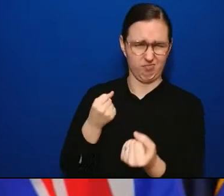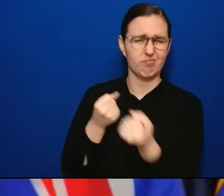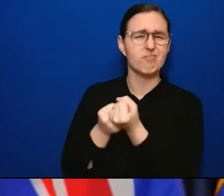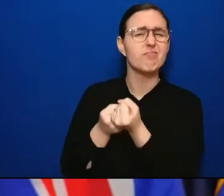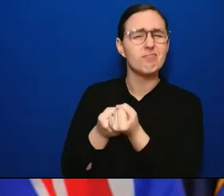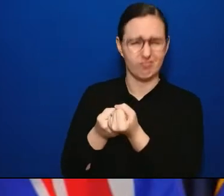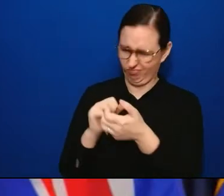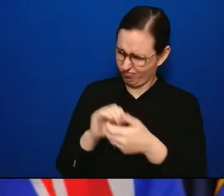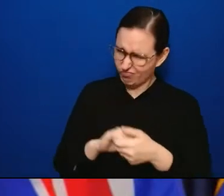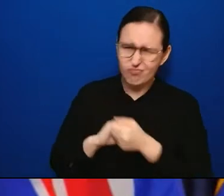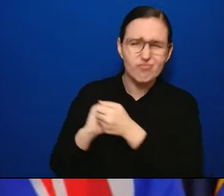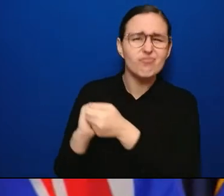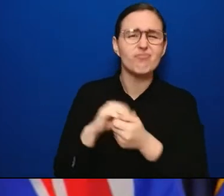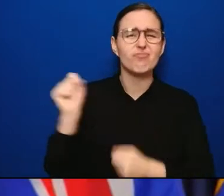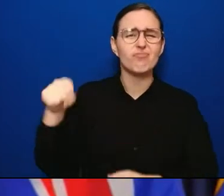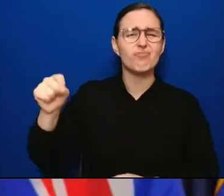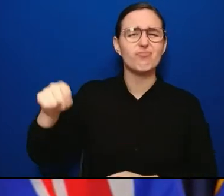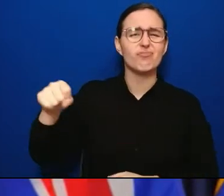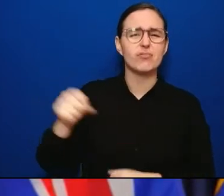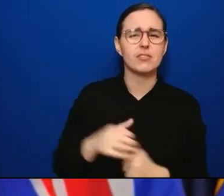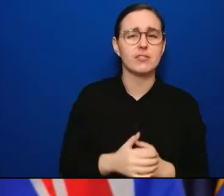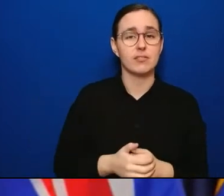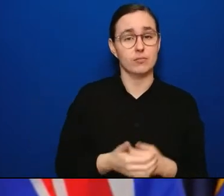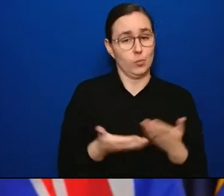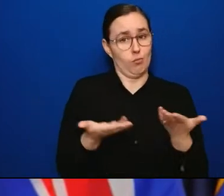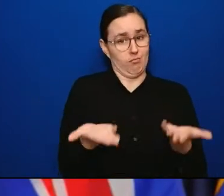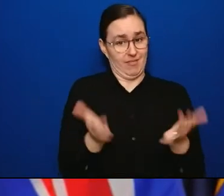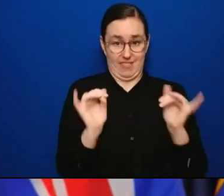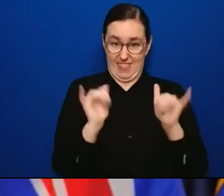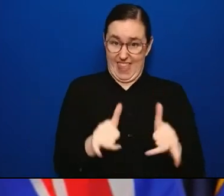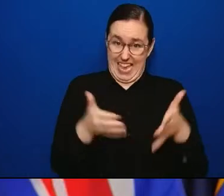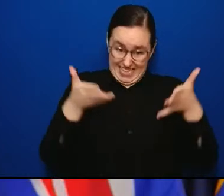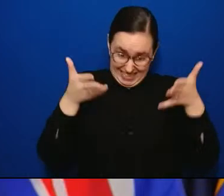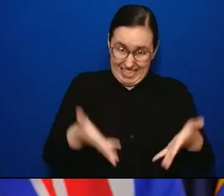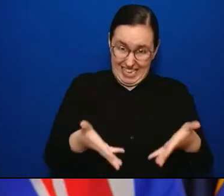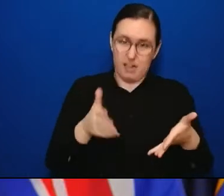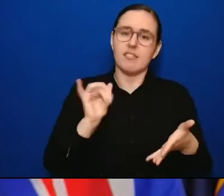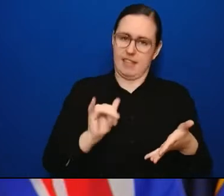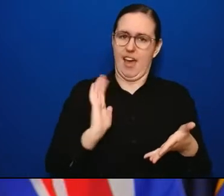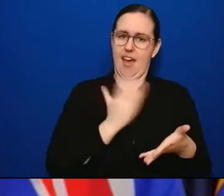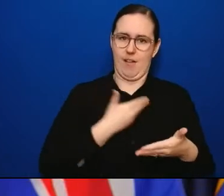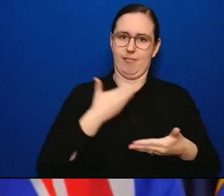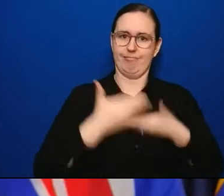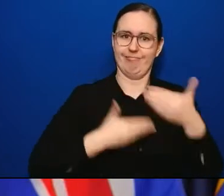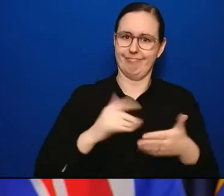that. That's something that we've all done together here. This isn't a common one other jurisdictions. That's what we've